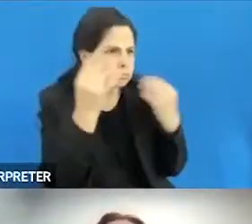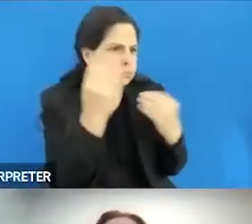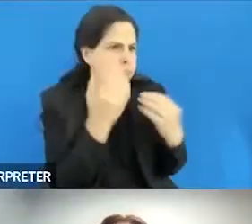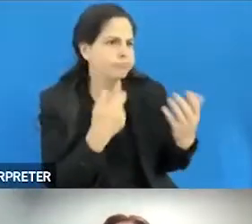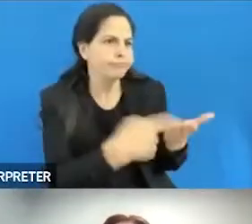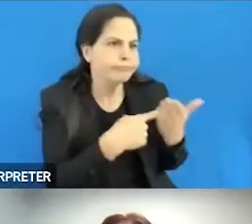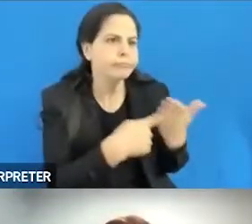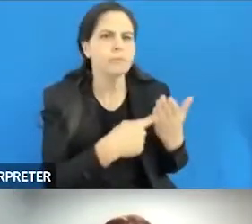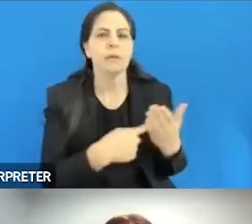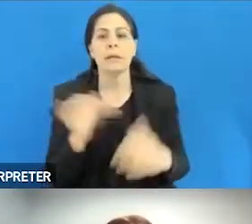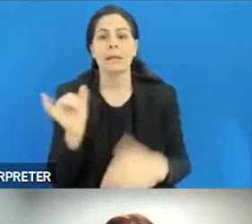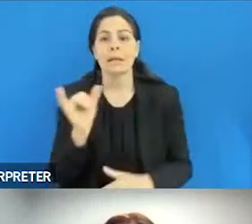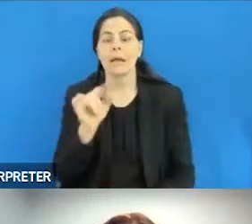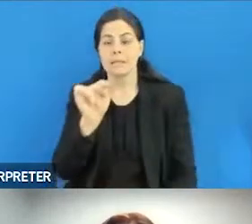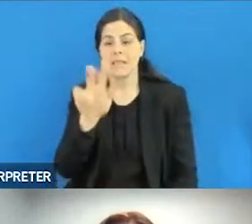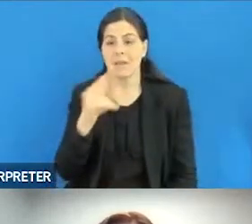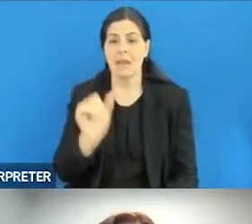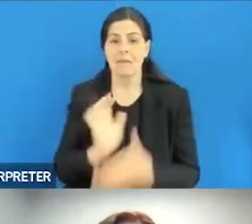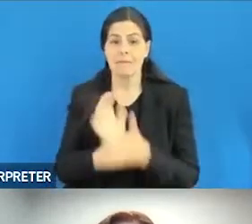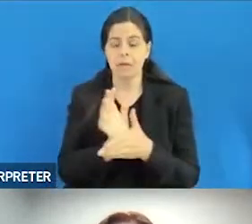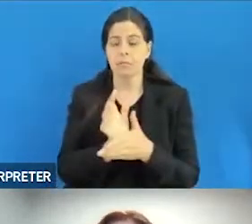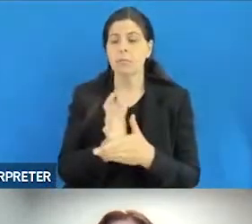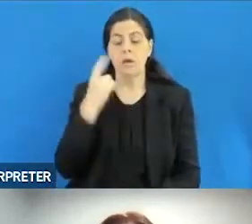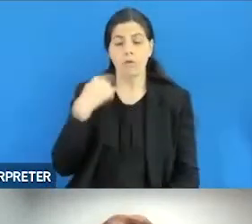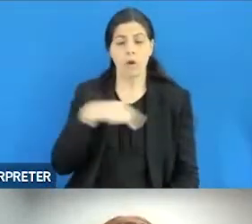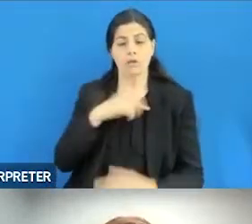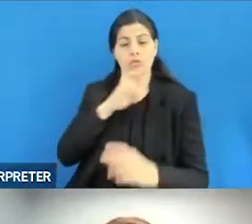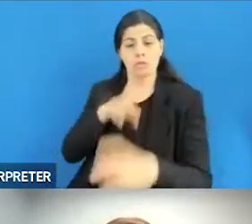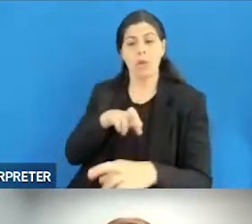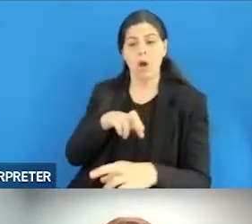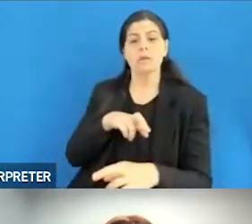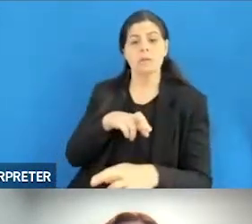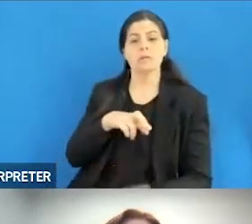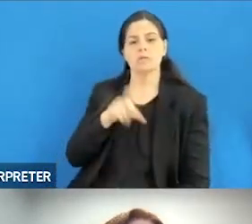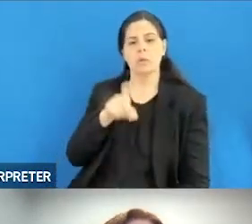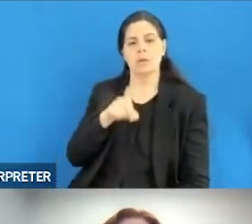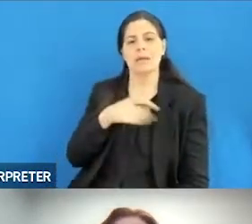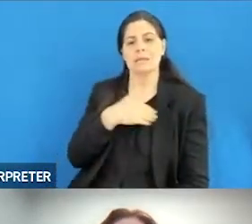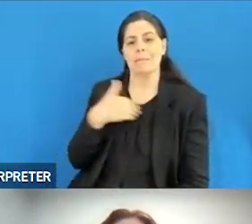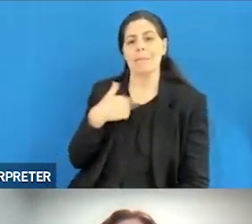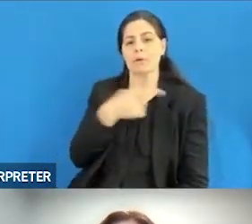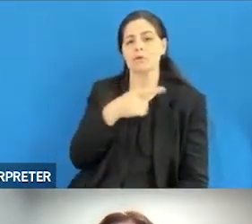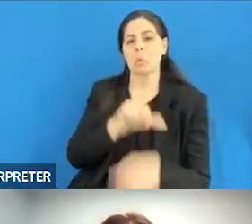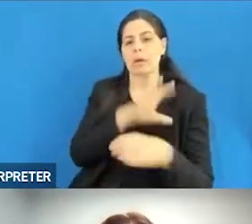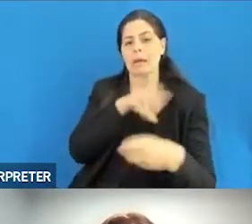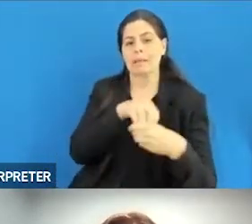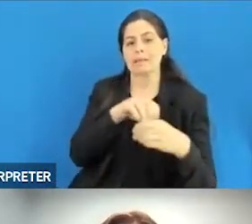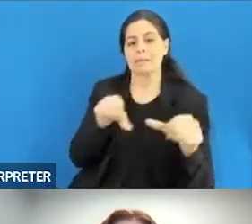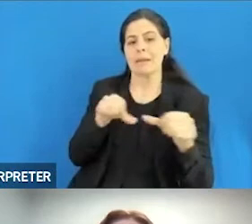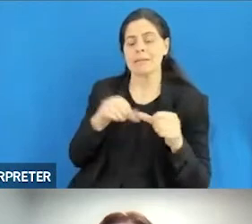In an effort to be responsive to the needs of both our members working in this space and the employers who wanna work with them,